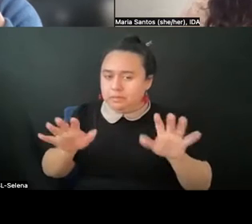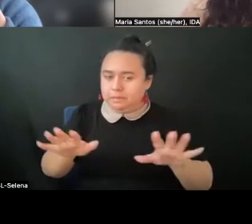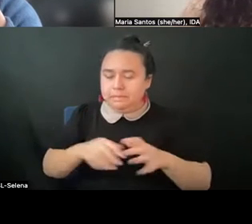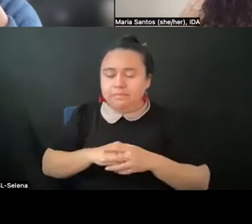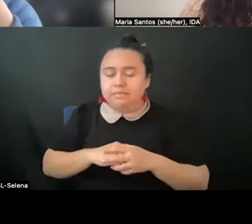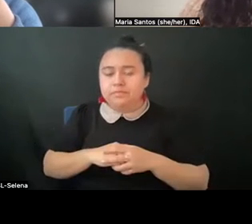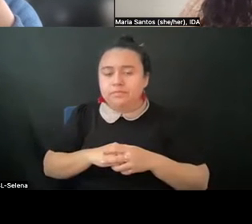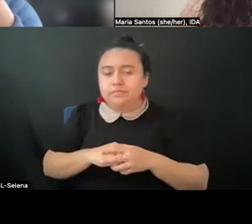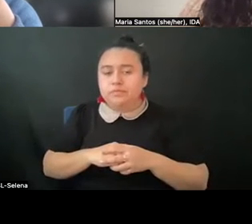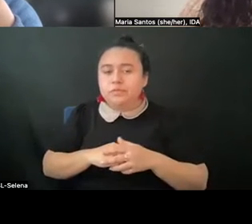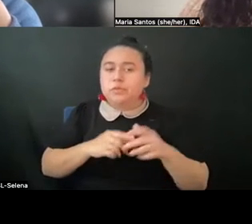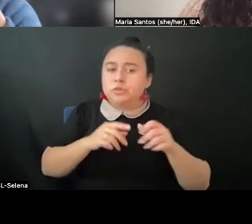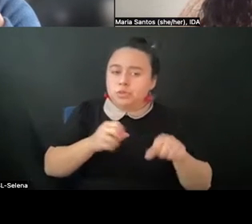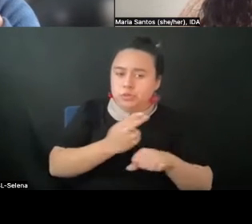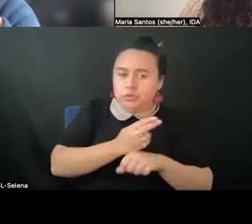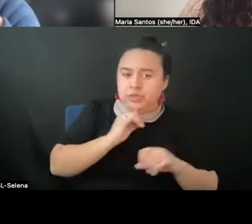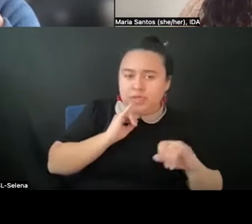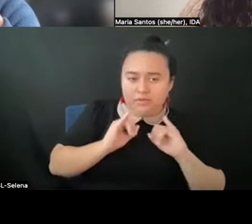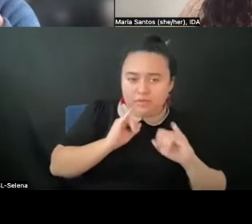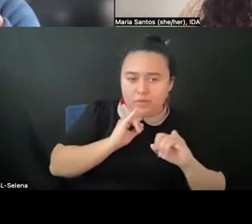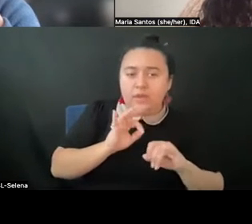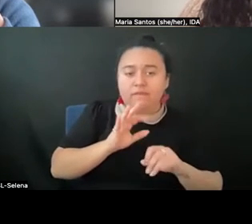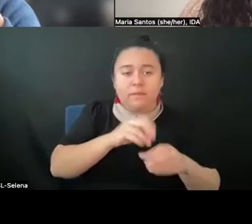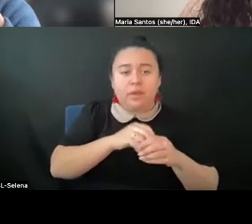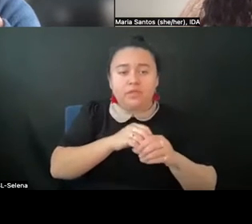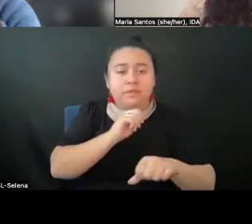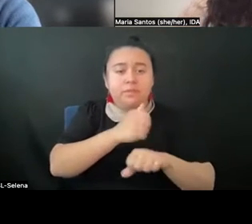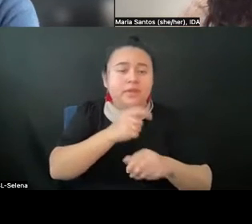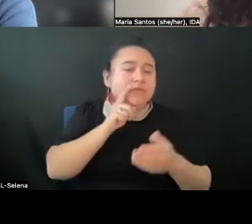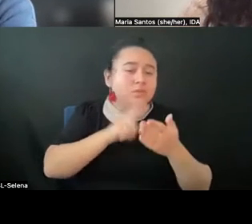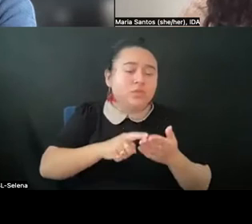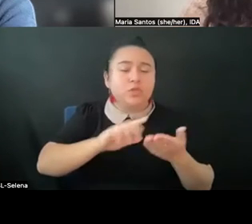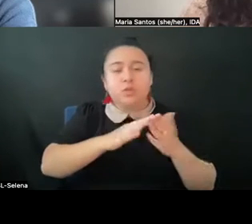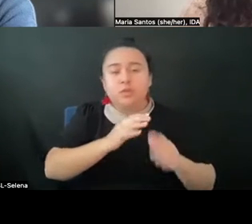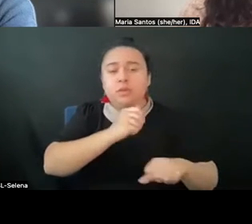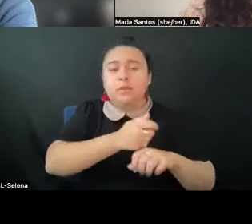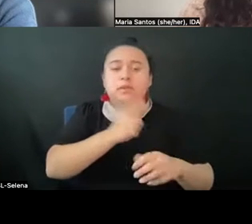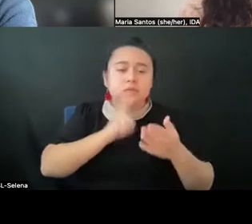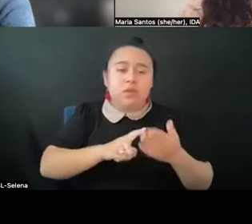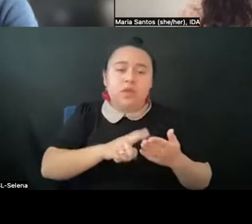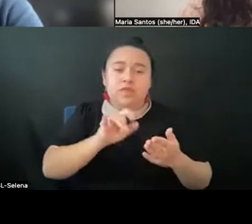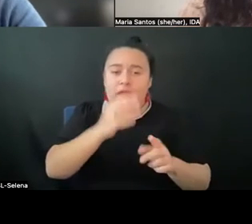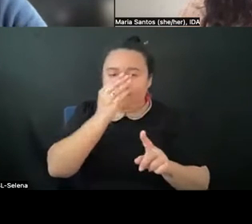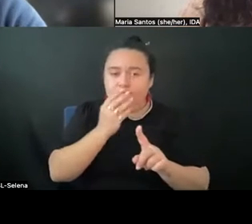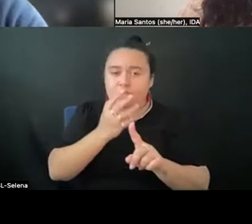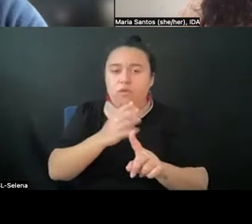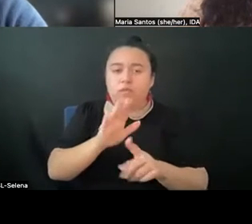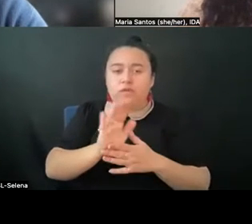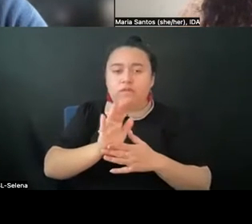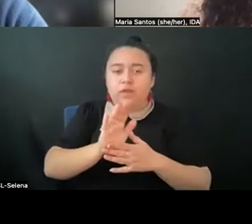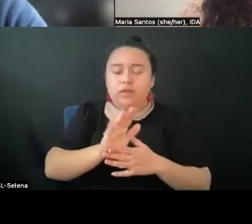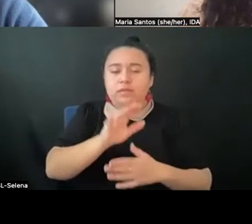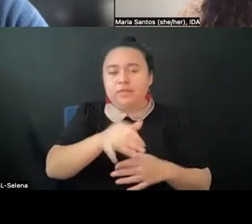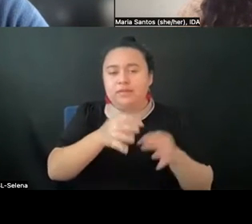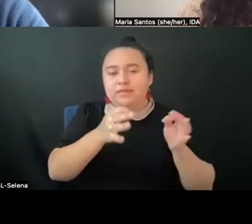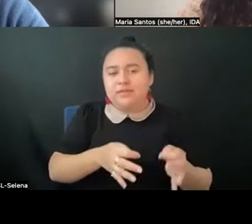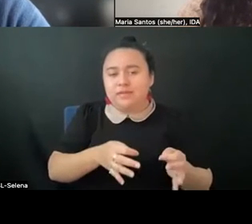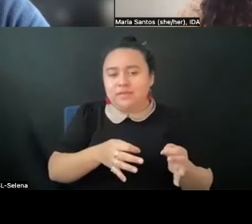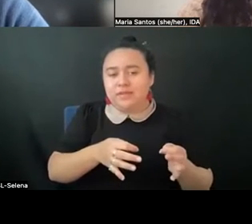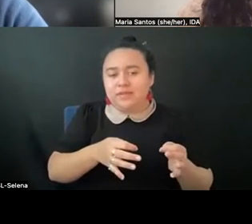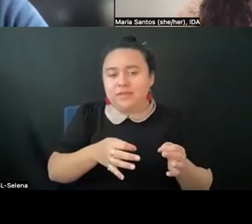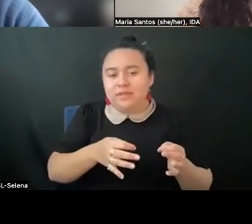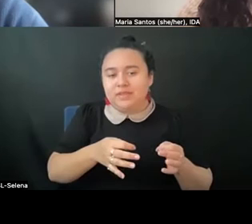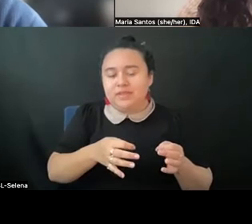If it is kind of participant-based research, community-based research that is informing your film.